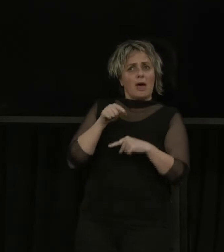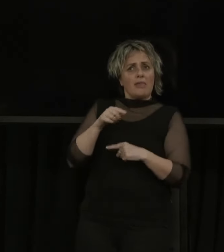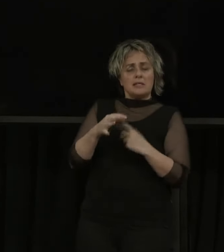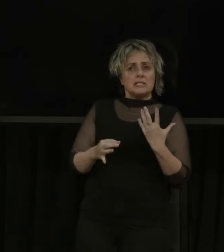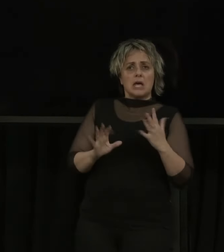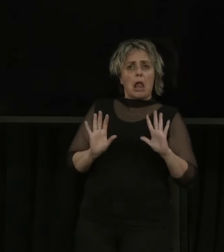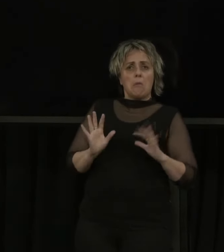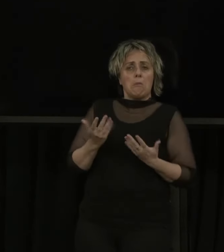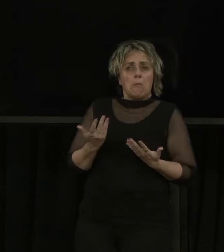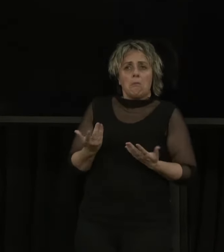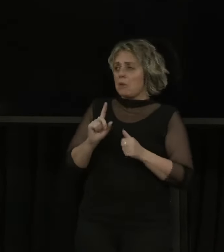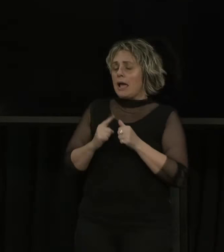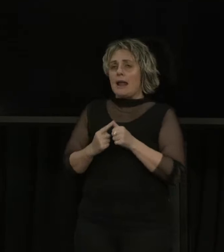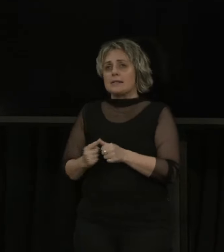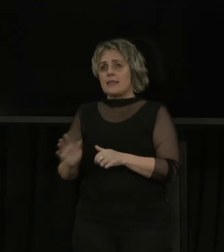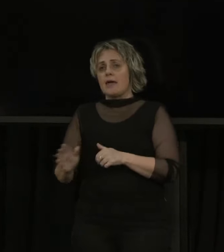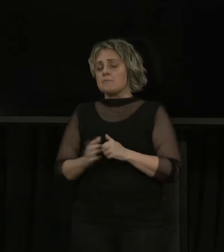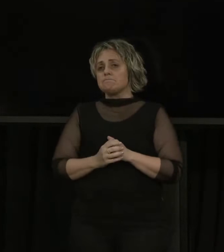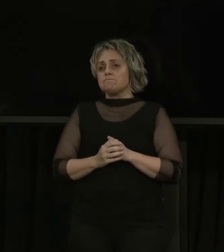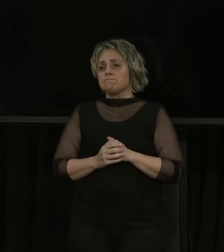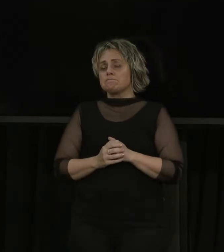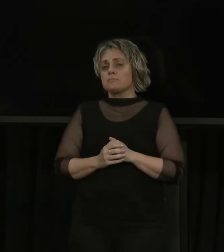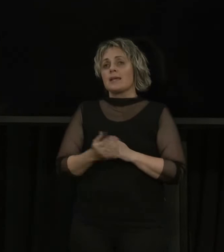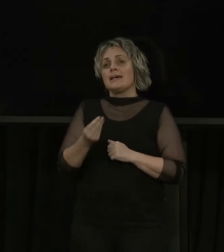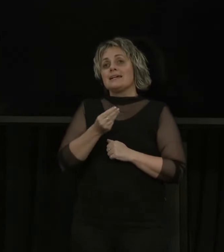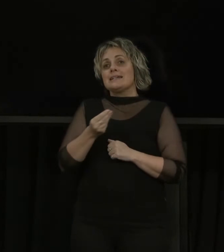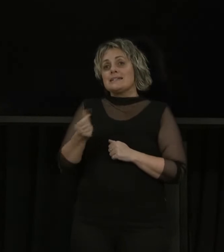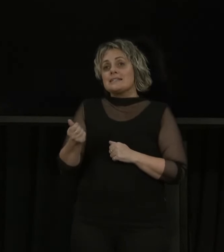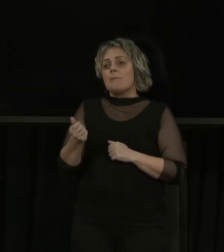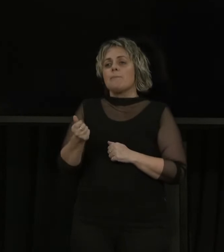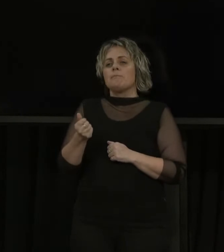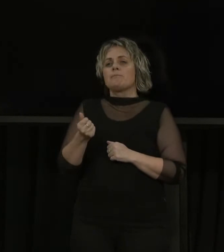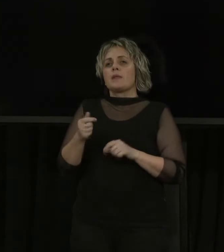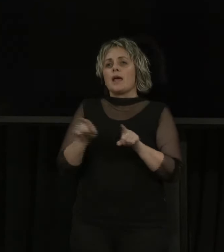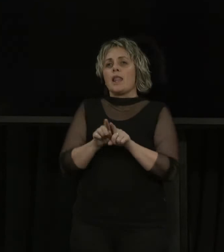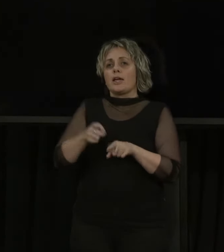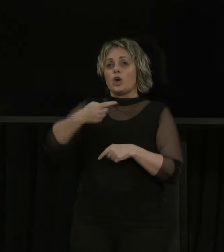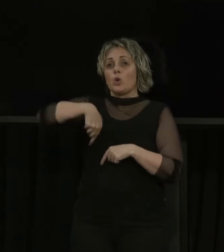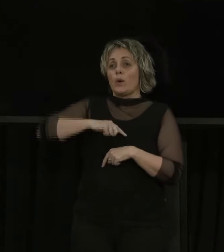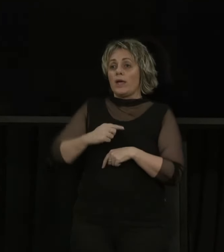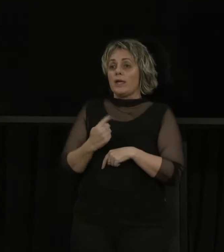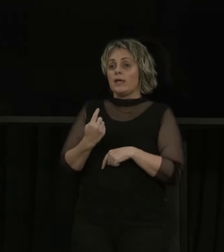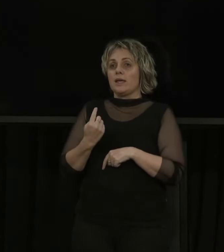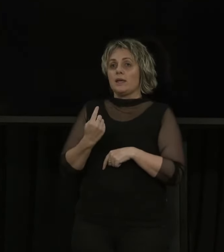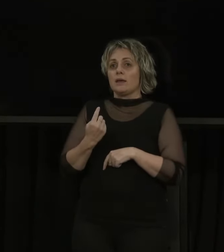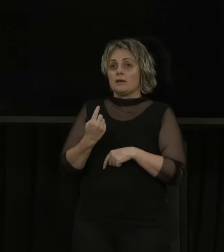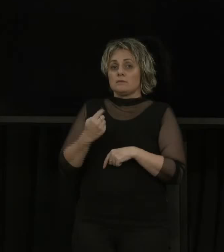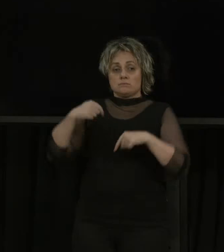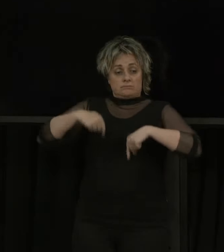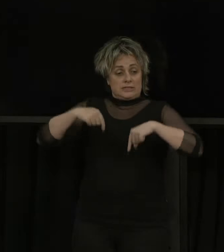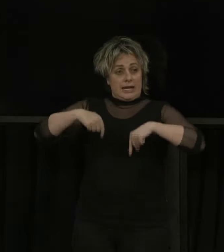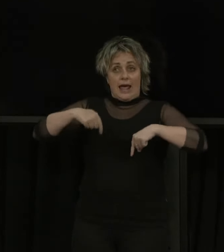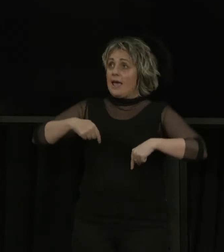that three people tested positive after going to the protest on Saturday.